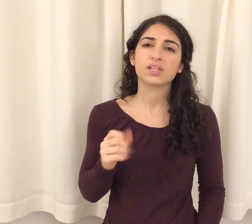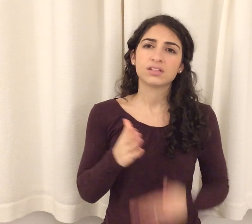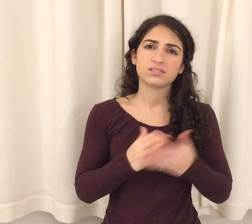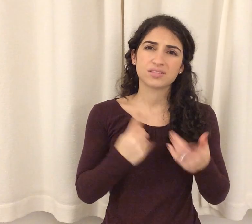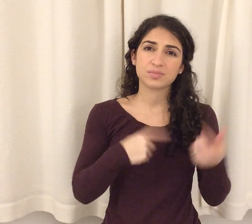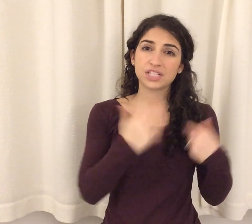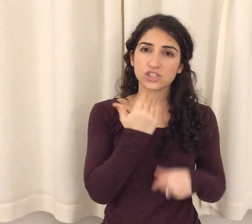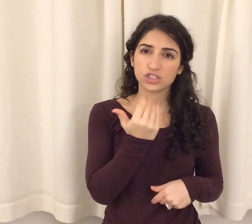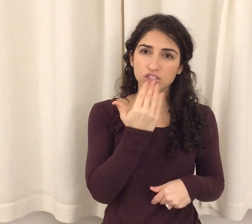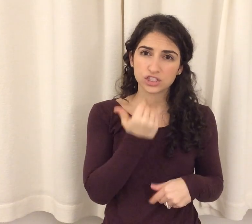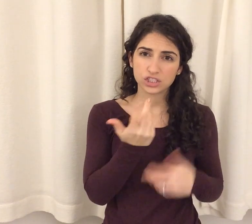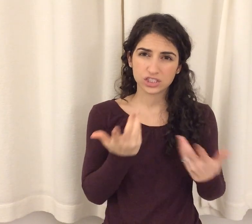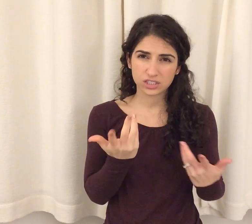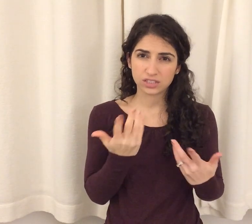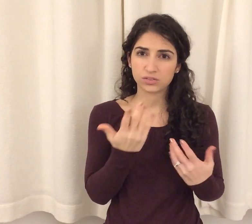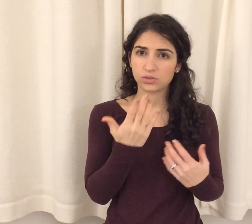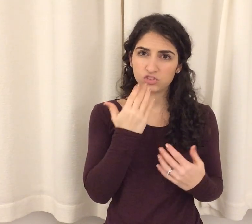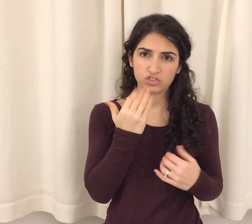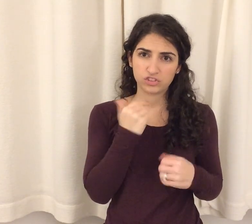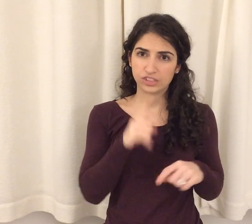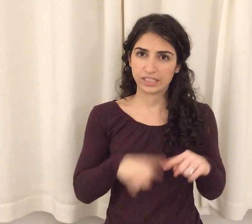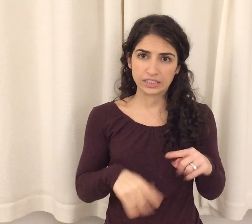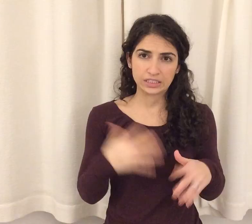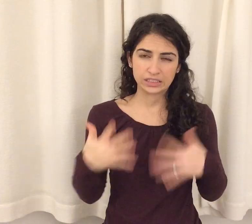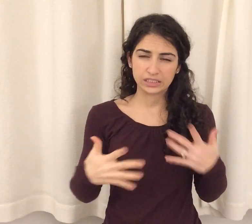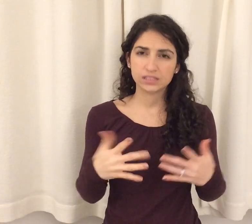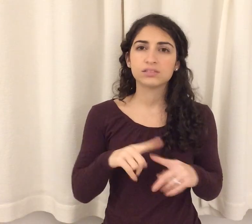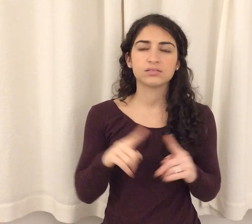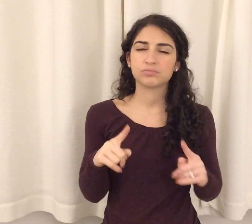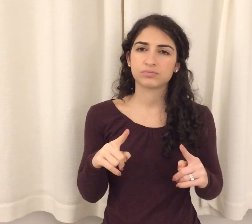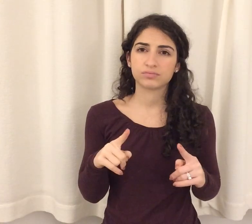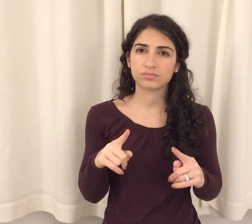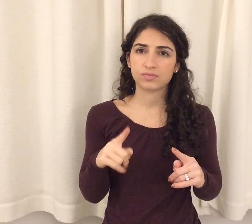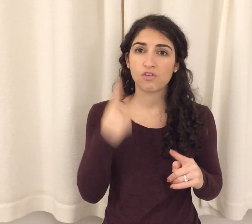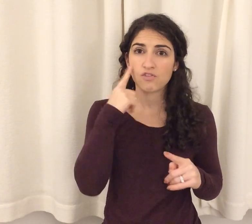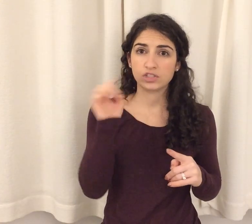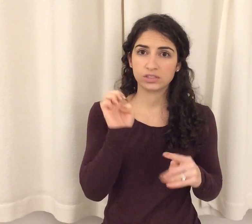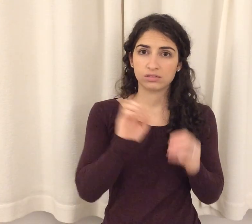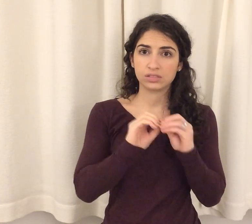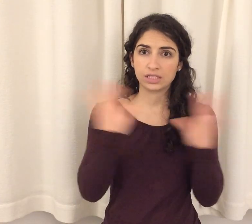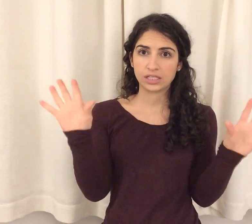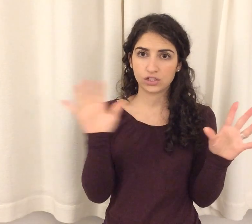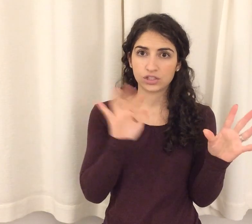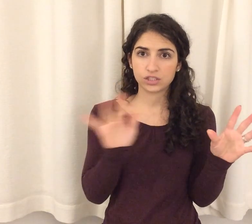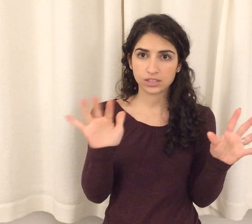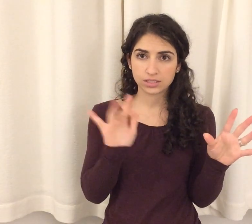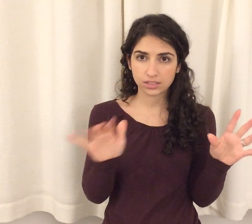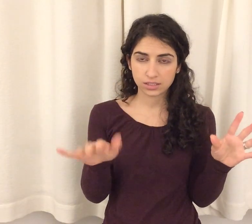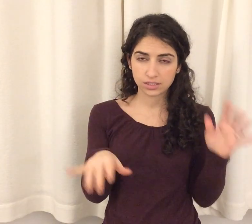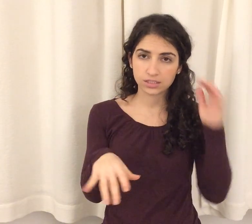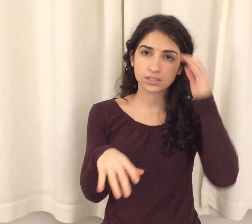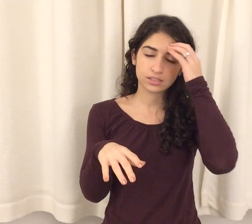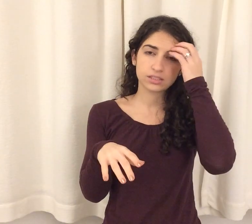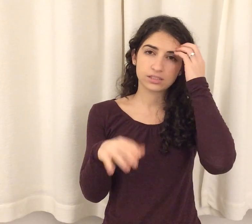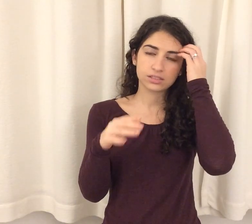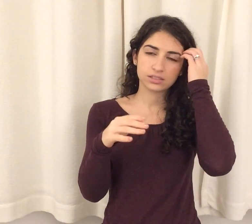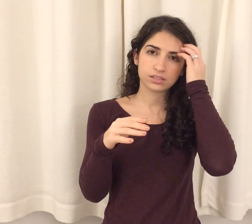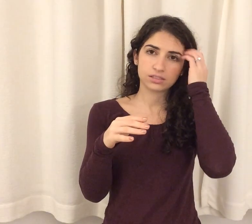I think sometimes some people sign SUGAR, or SUGAR CAN'T, but for emergencies and clarity,